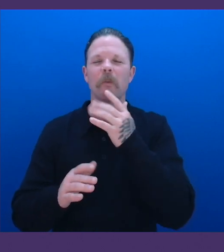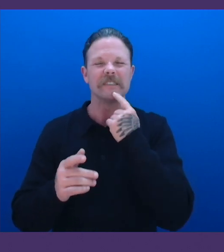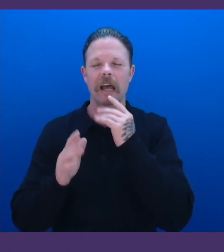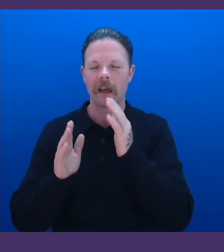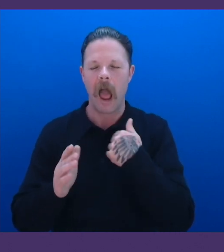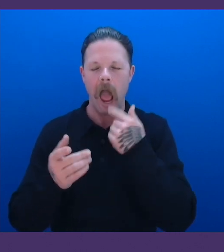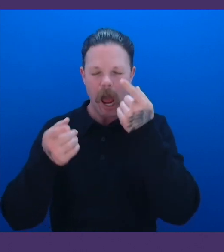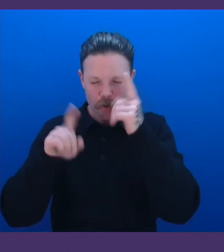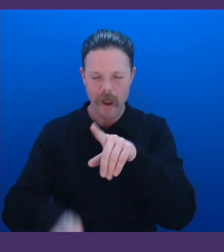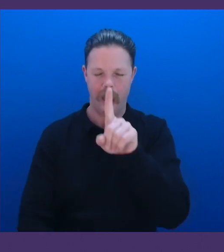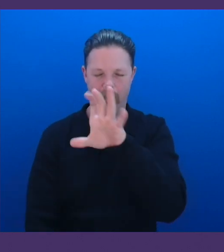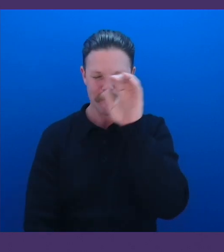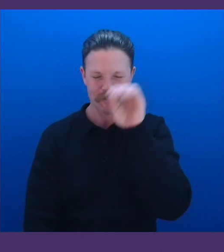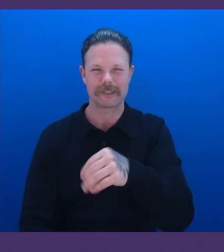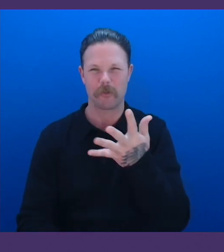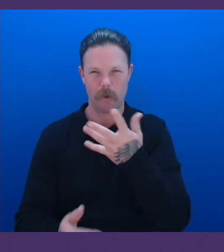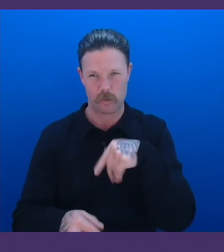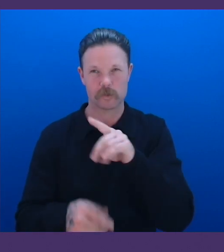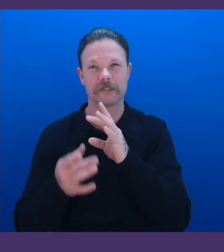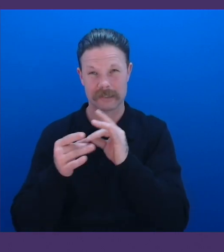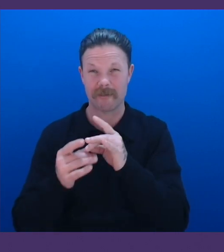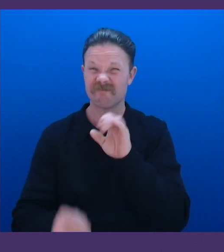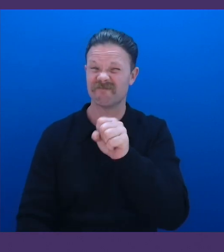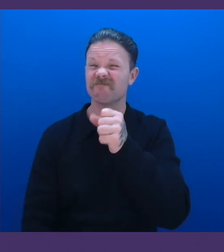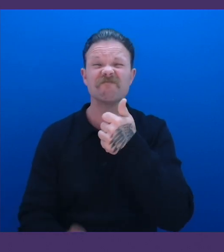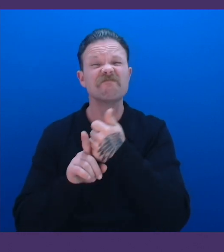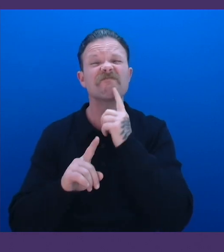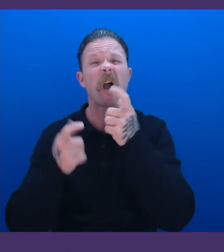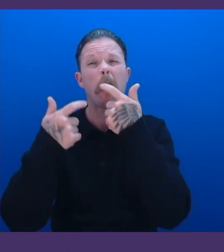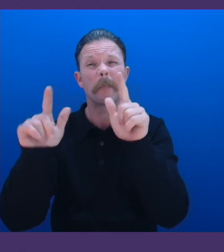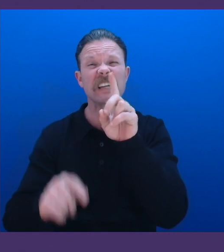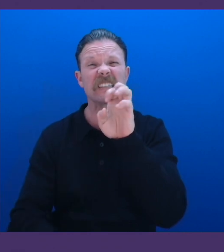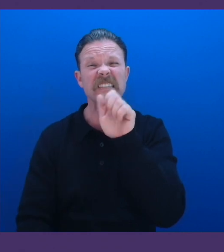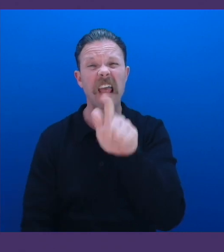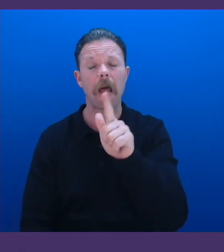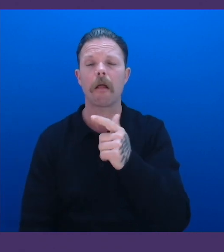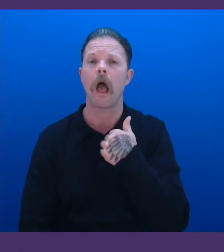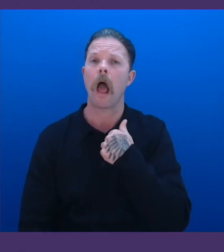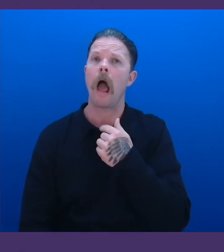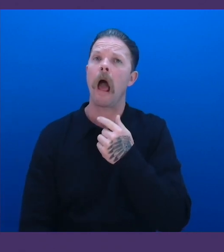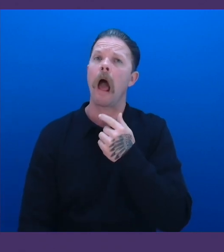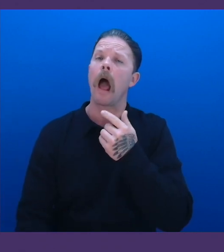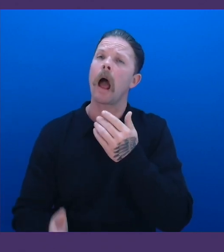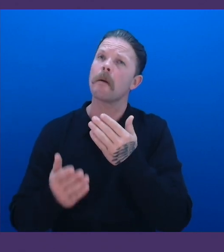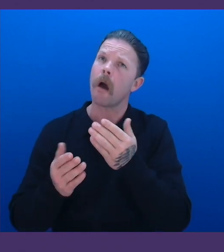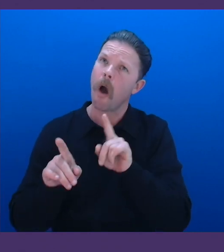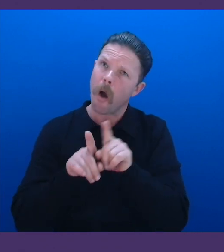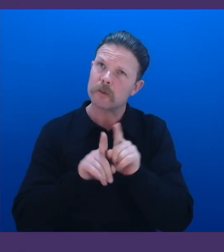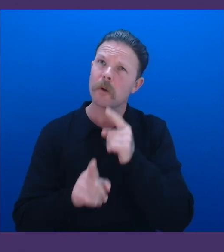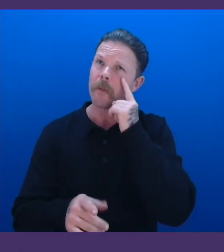I do think it's a big deal. I also think it might not be a big deal depending on what type